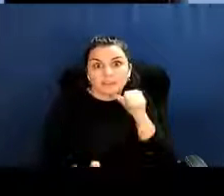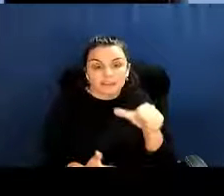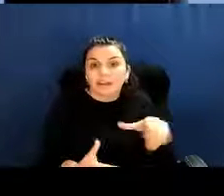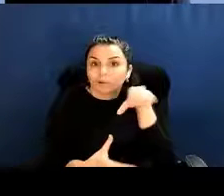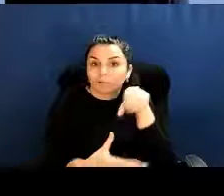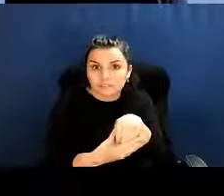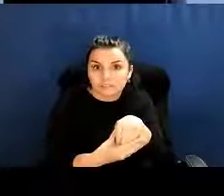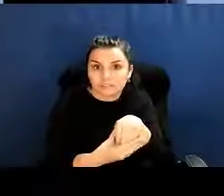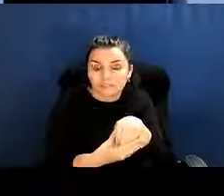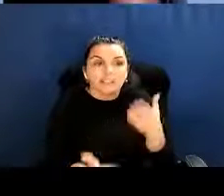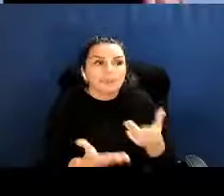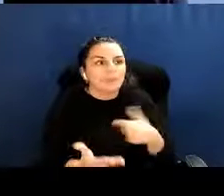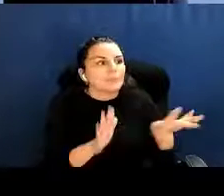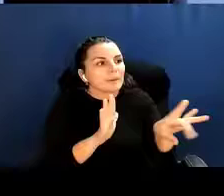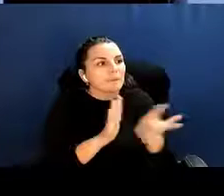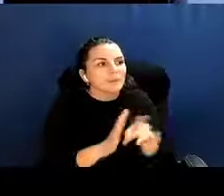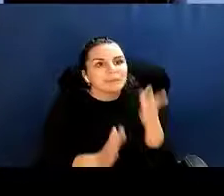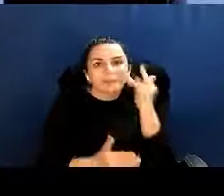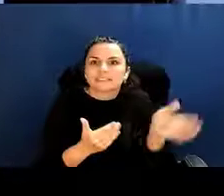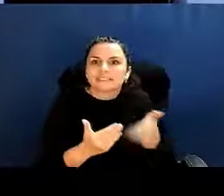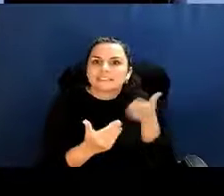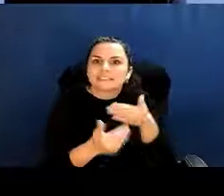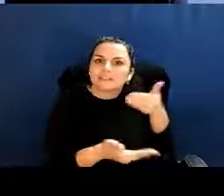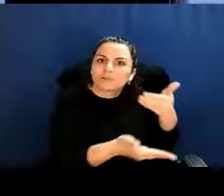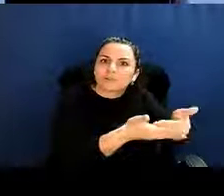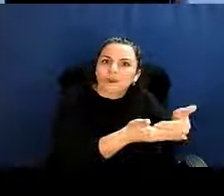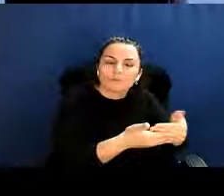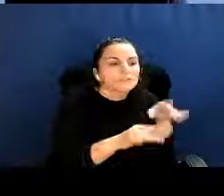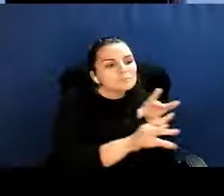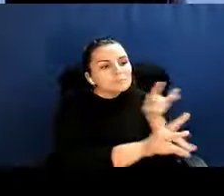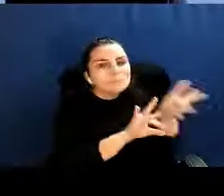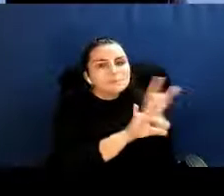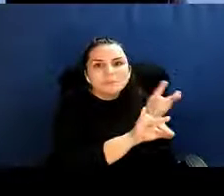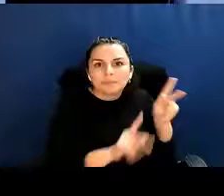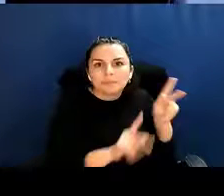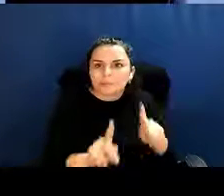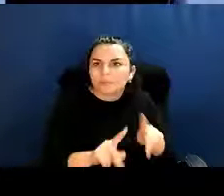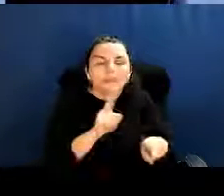based on convenience or another reason that is not in keeping with an equitable selection of subjects.